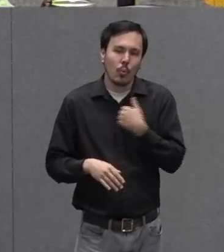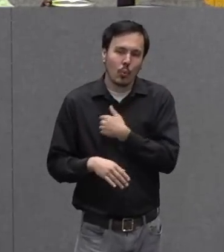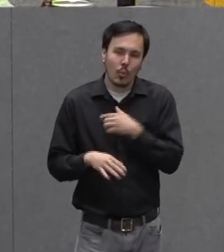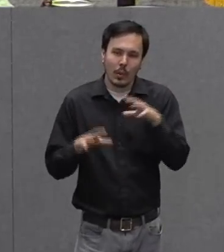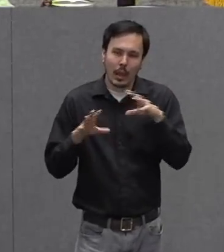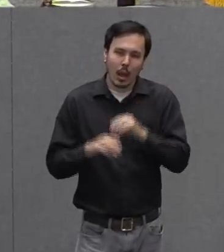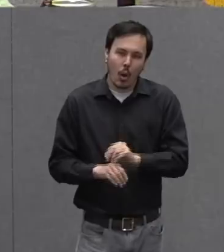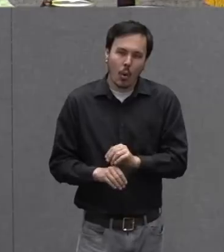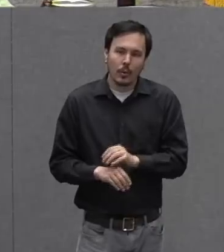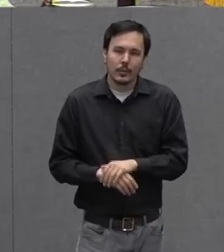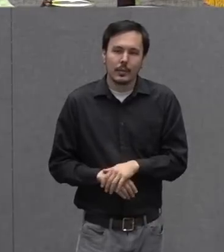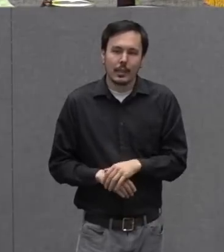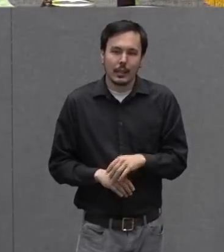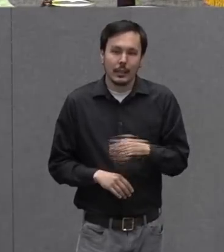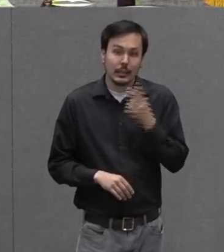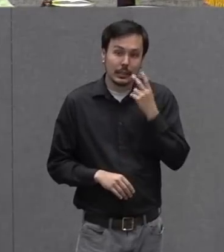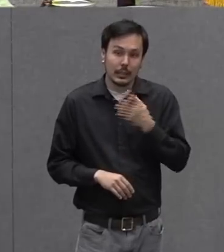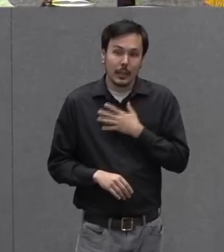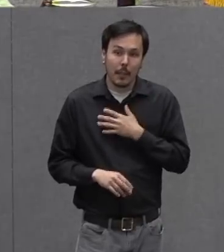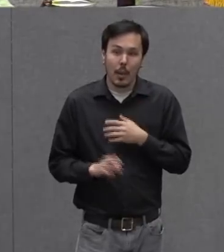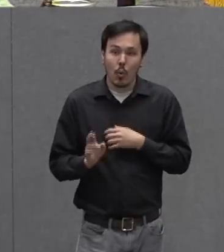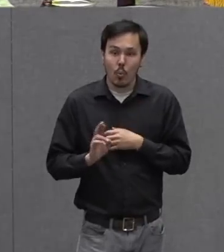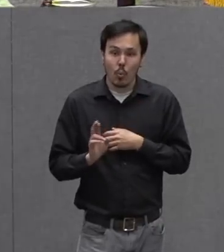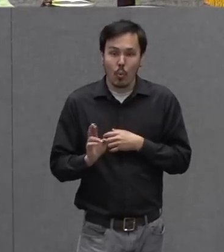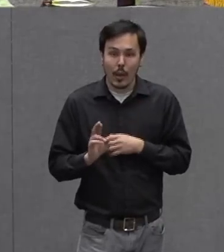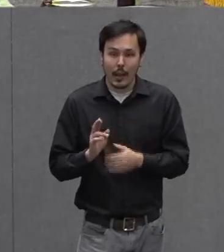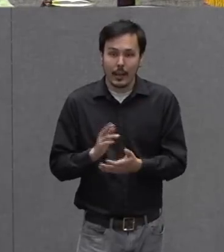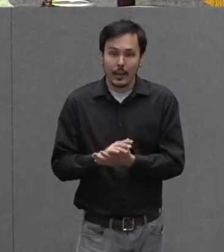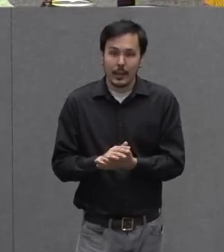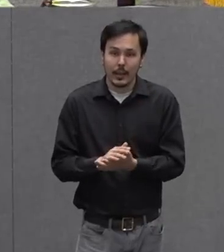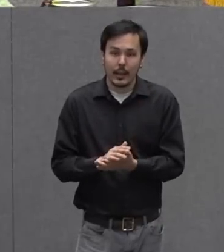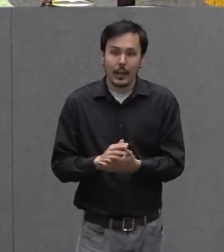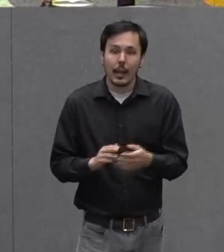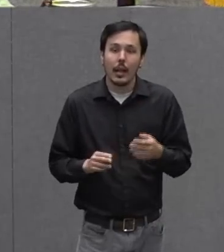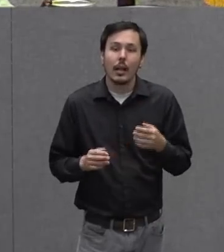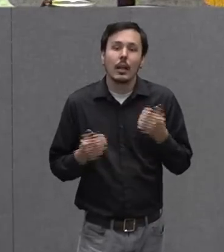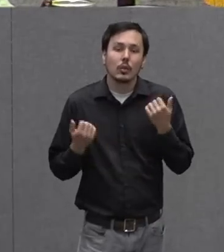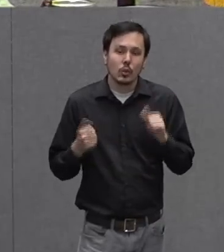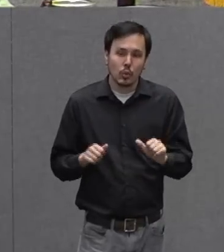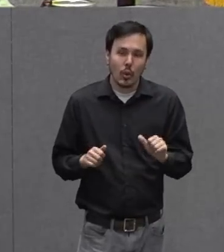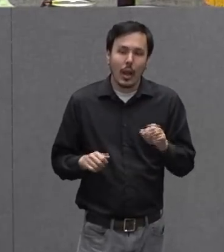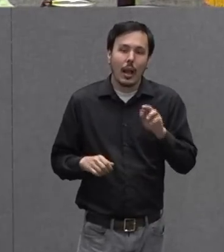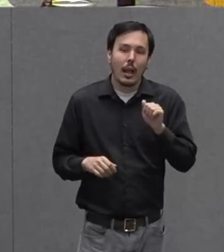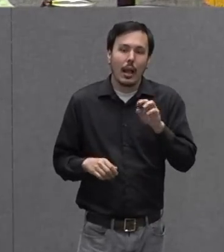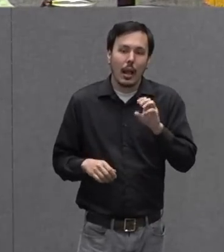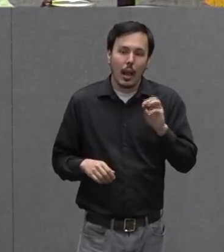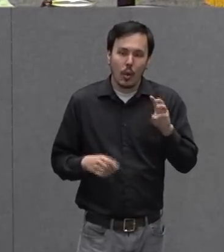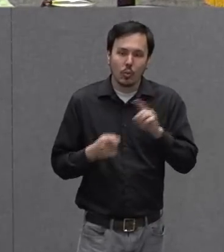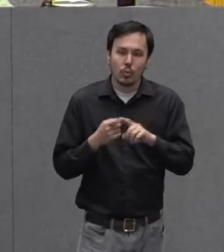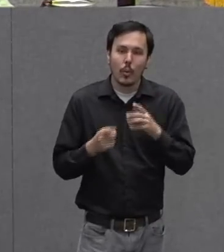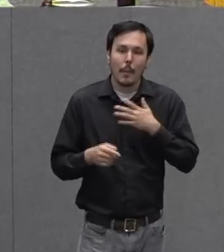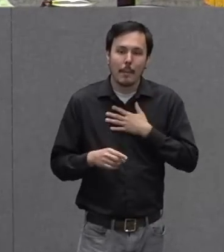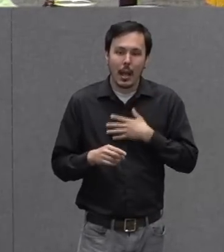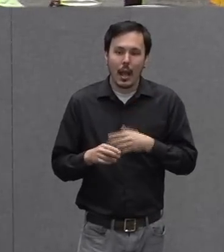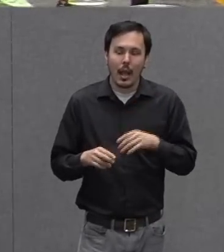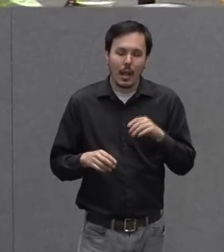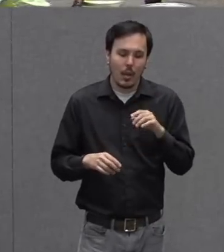This is my right and let's practice drawing an arrow to my right. Ready? Let me get my pointer here.